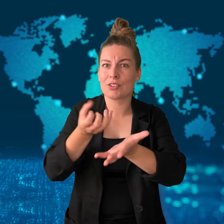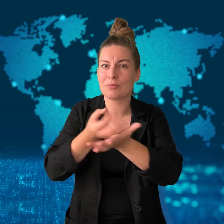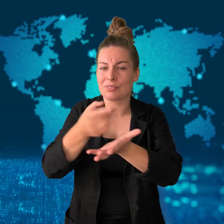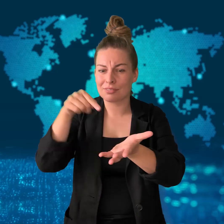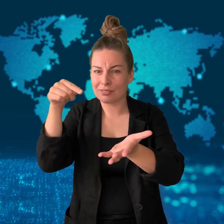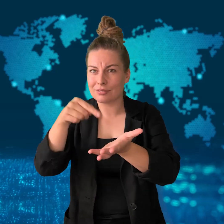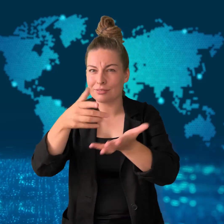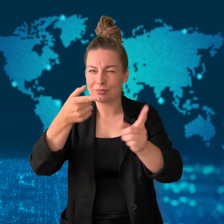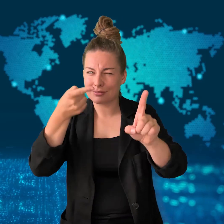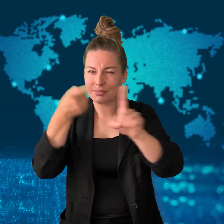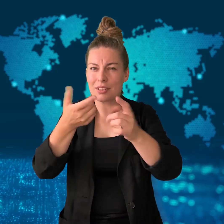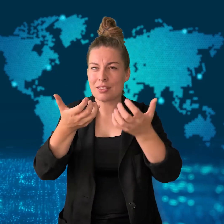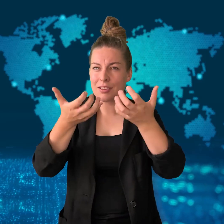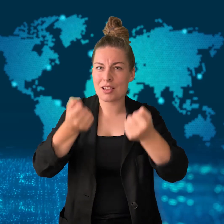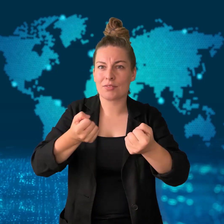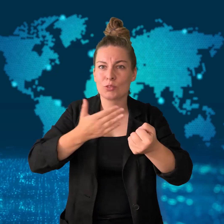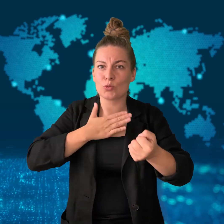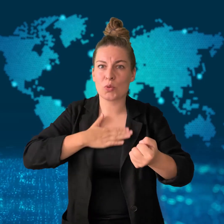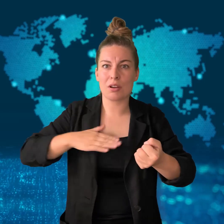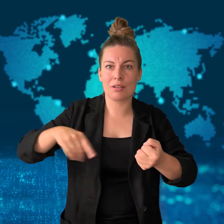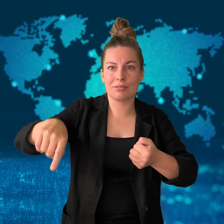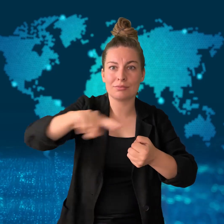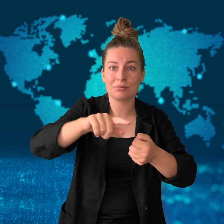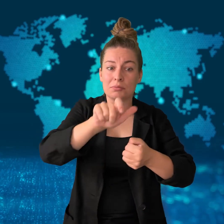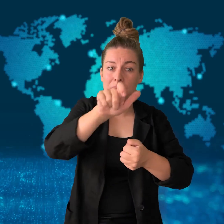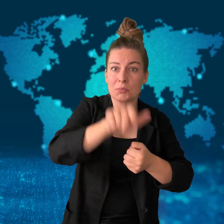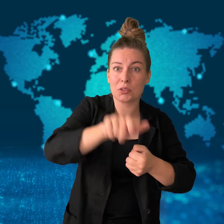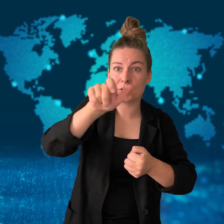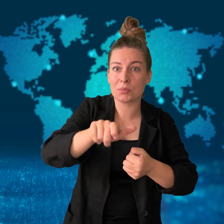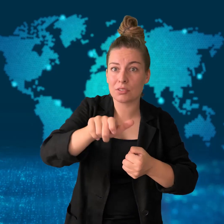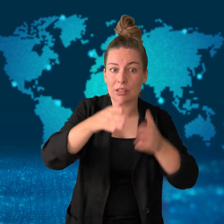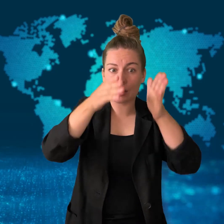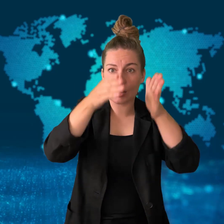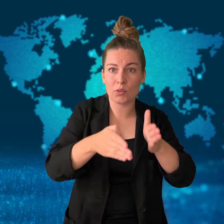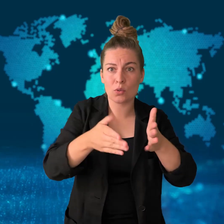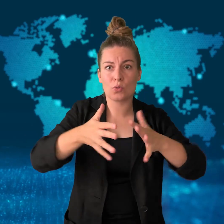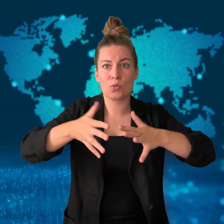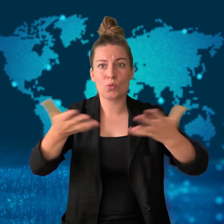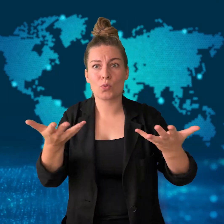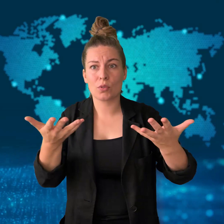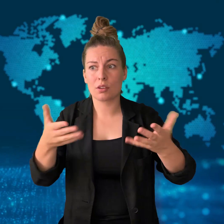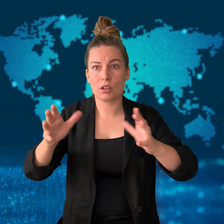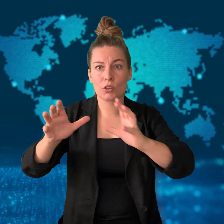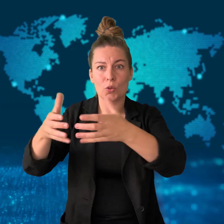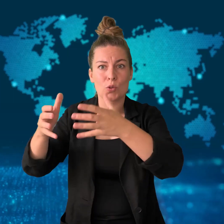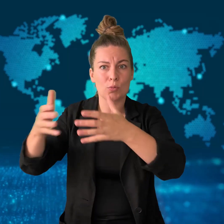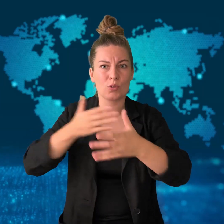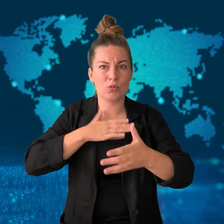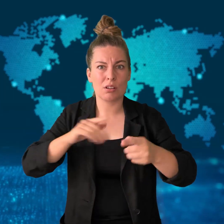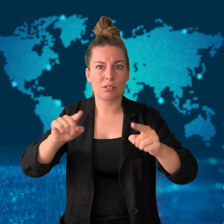"information that was intended to incite harm or